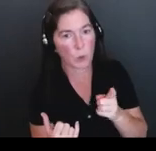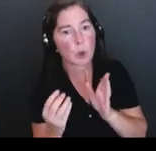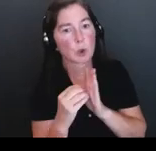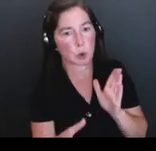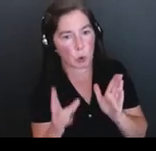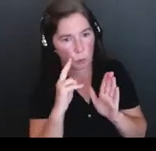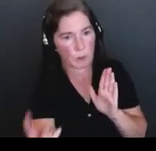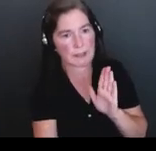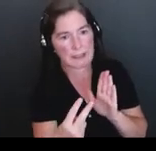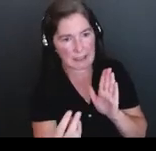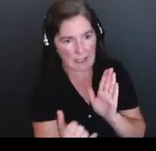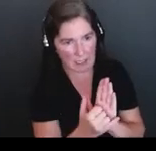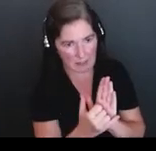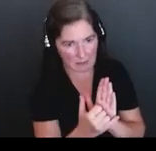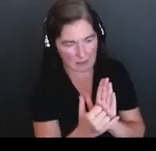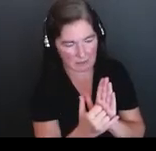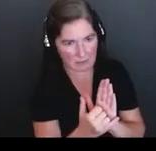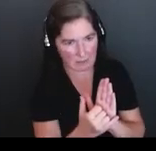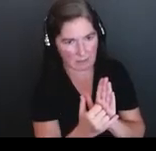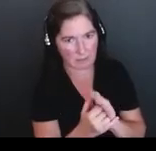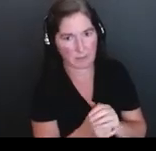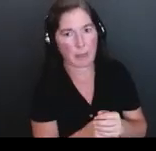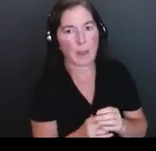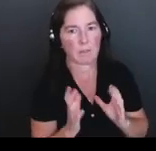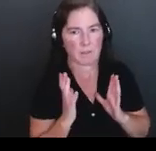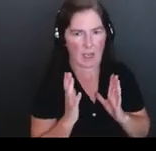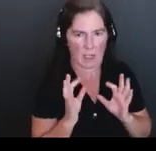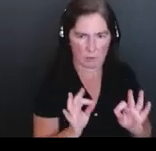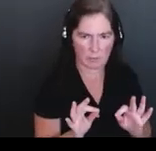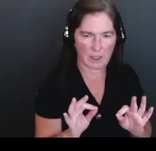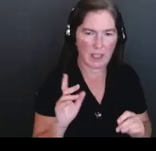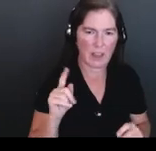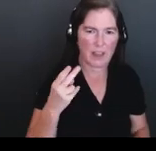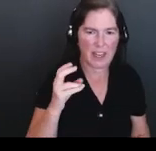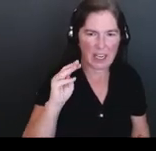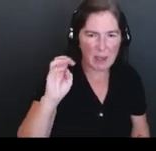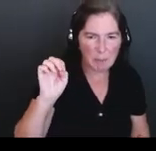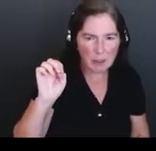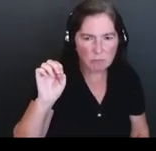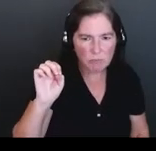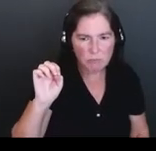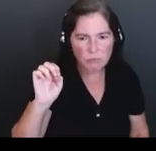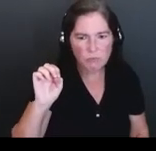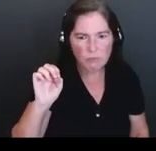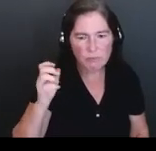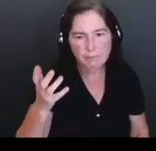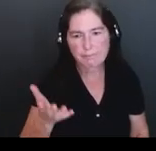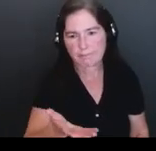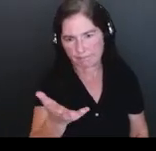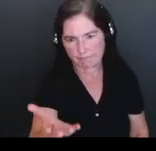So, and feels like I've done all this work, I'm ready to go. If I look up at the top, this preview button will tell me what it looks like for students so I can click that really fast and now this is just telling me what the format looks like which can be handy.